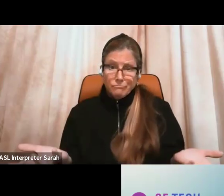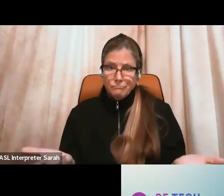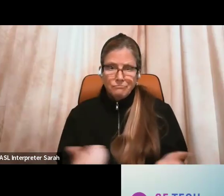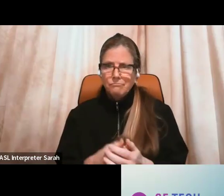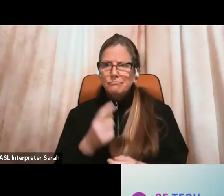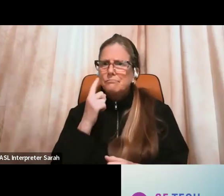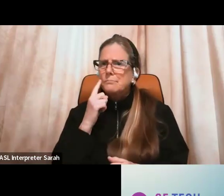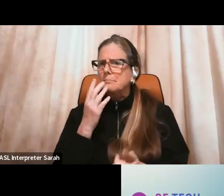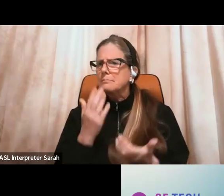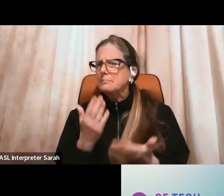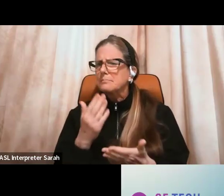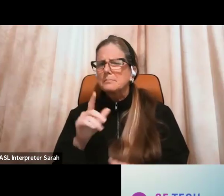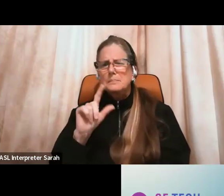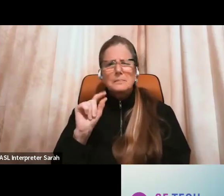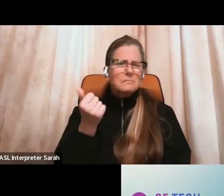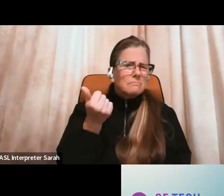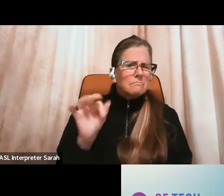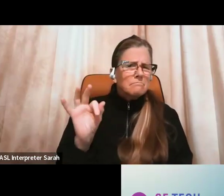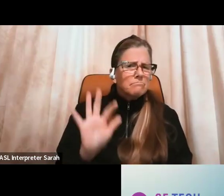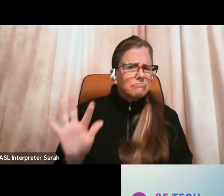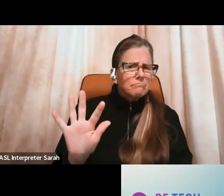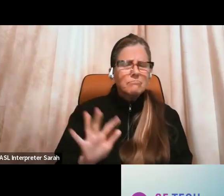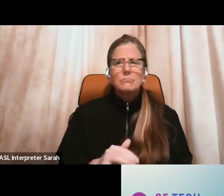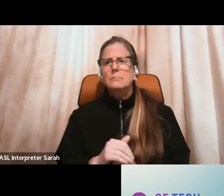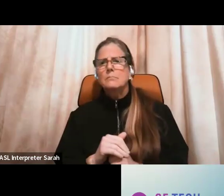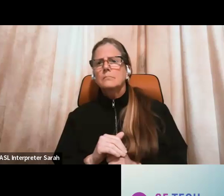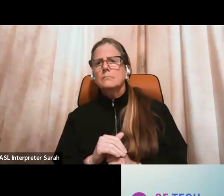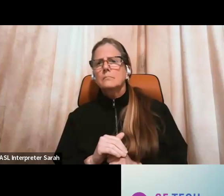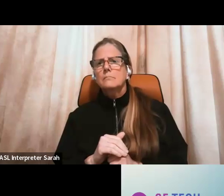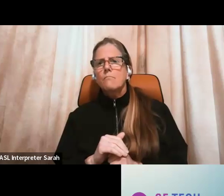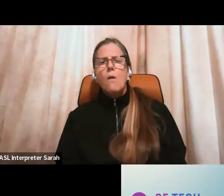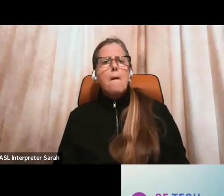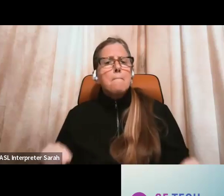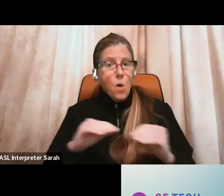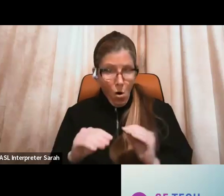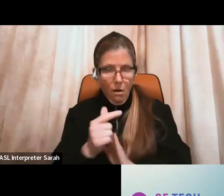maybe since 2019, right, there's been, you know, additional statute passed that actually requires